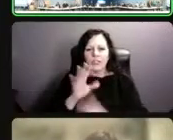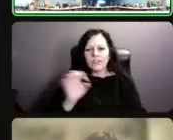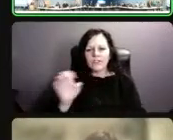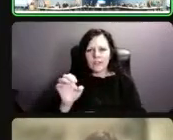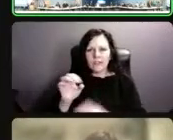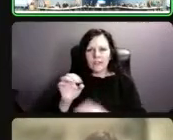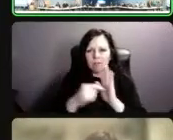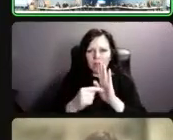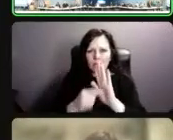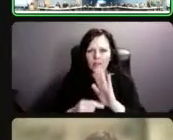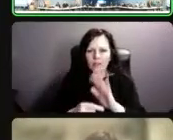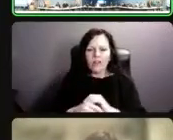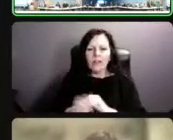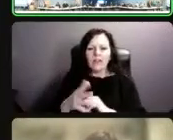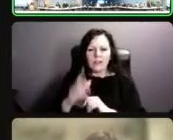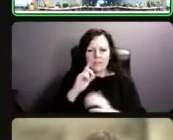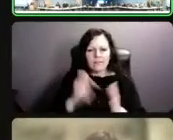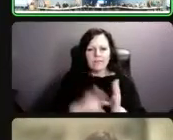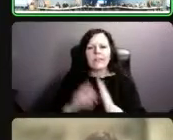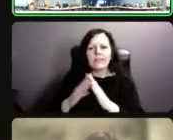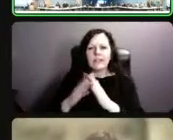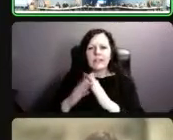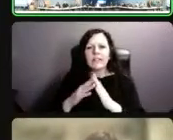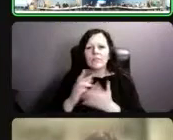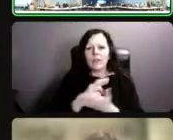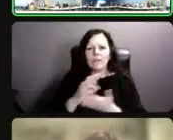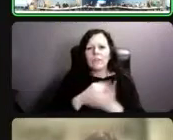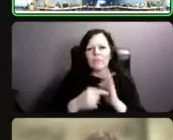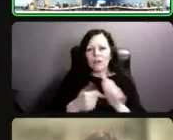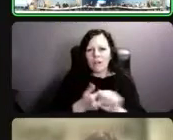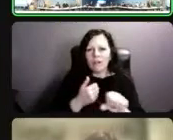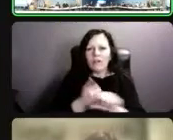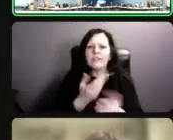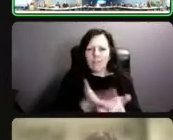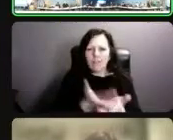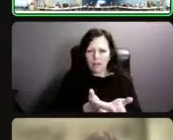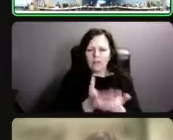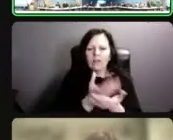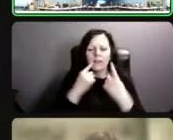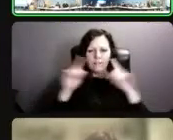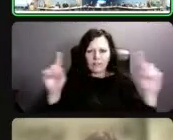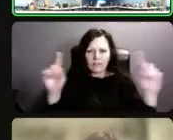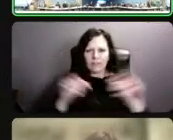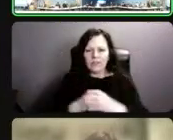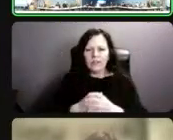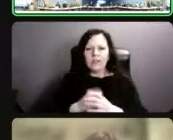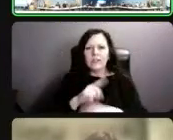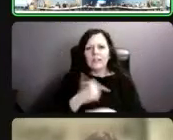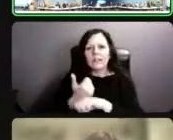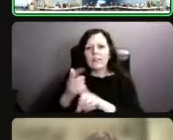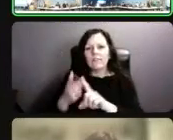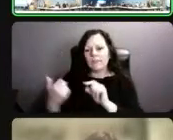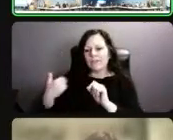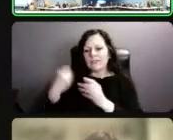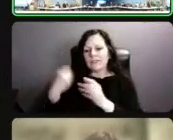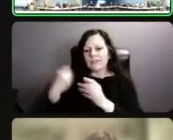FINALLY WE EXAMINE